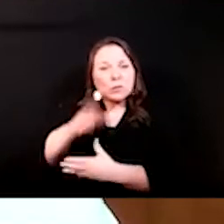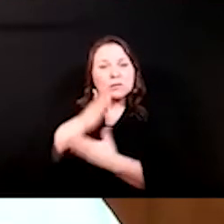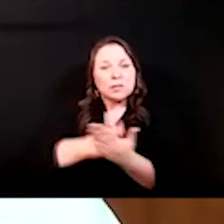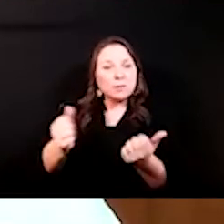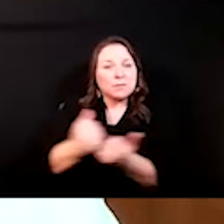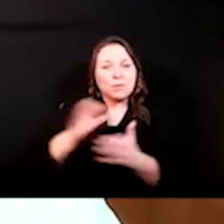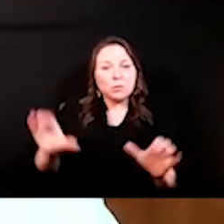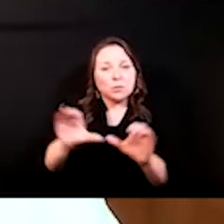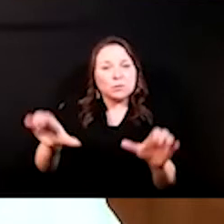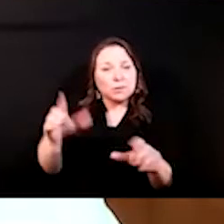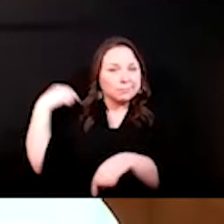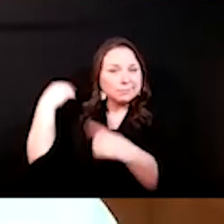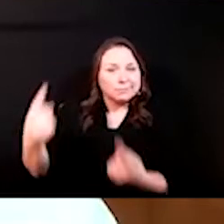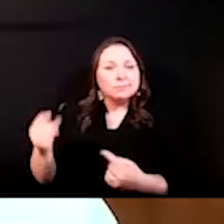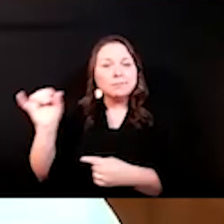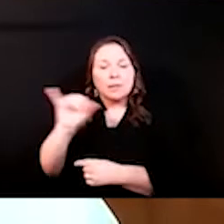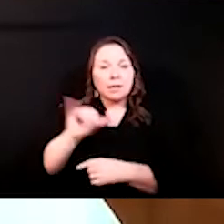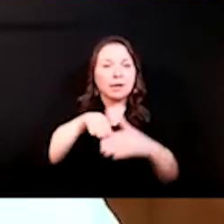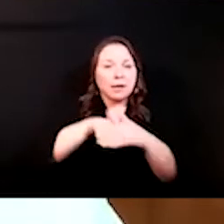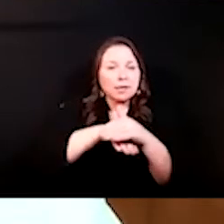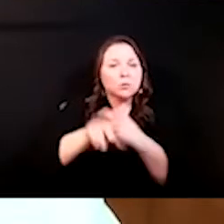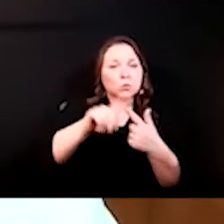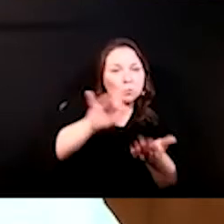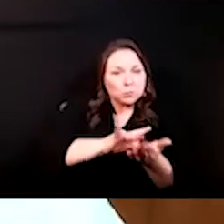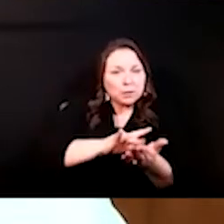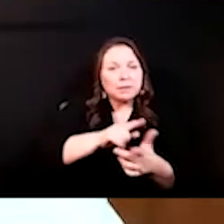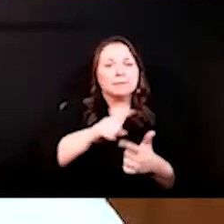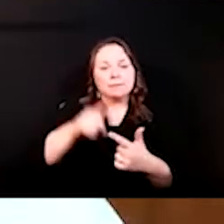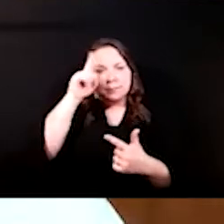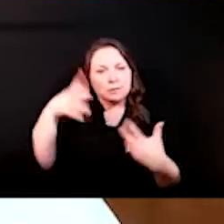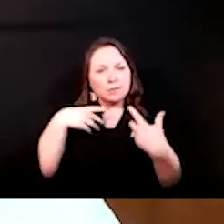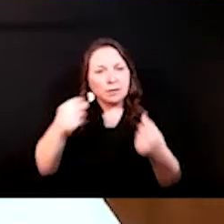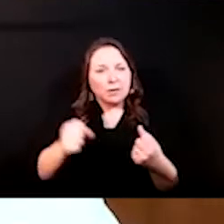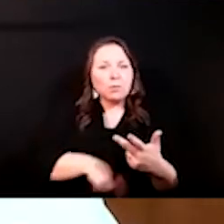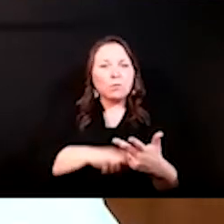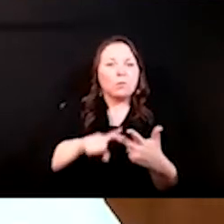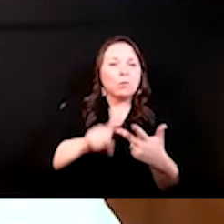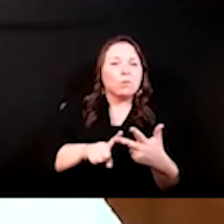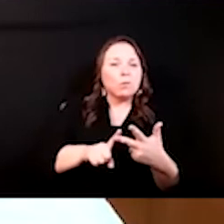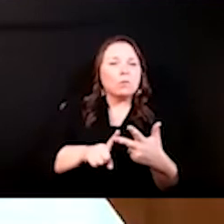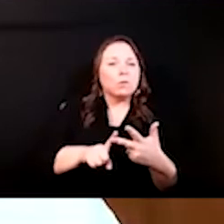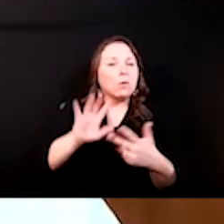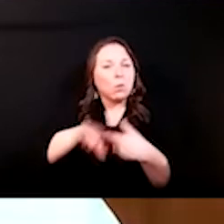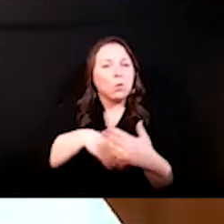FORWARD INCLUDES SOME OF WHAT WE'VE DONE BEFORE, THINGS LIKE THE ACCESS TO MEDICINES AND THE MENTAL HEALTH, THE